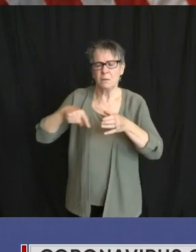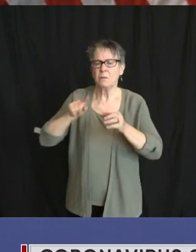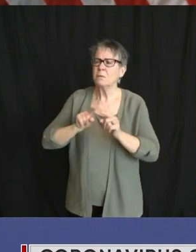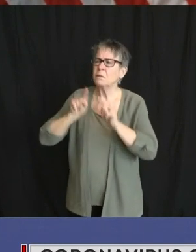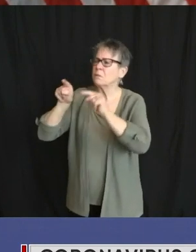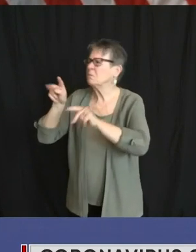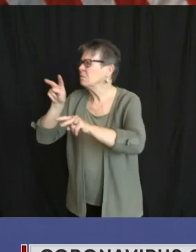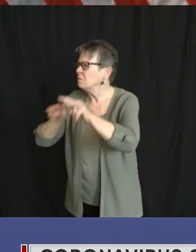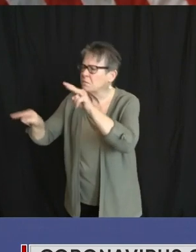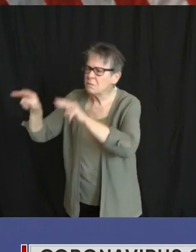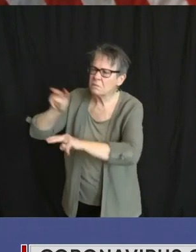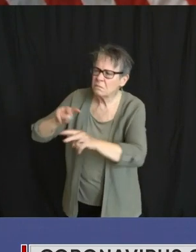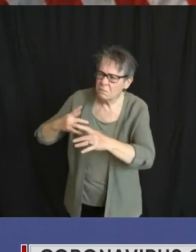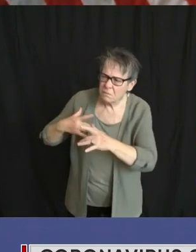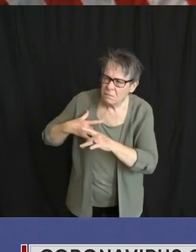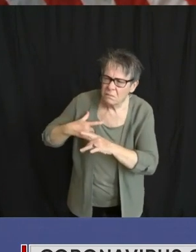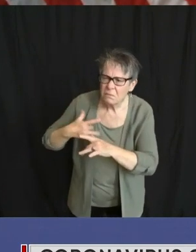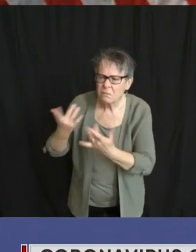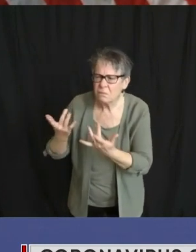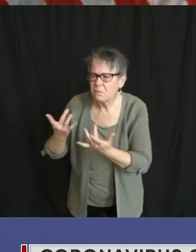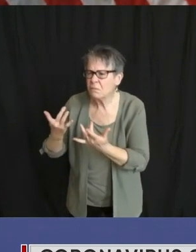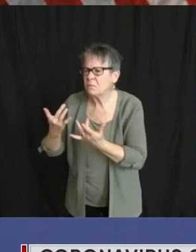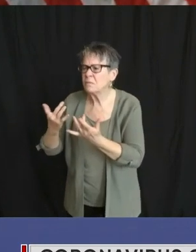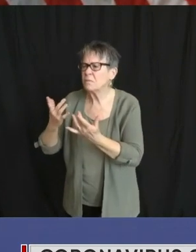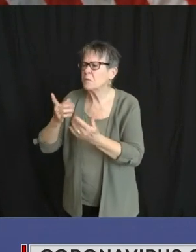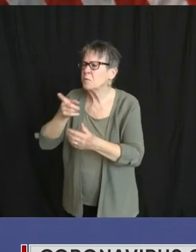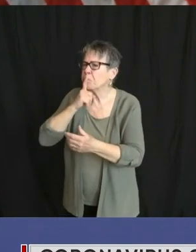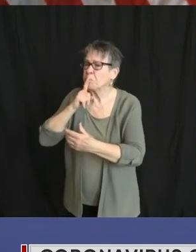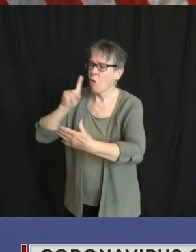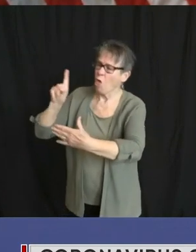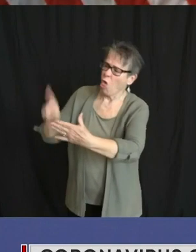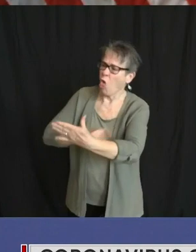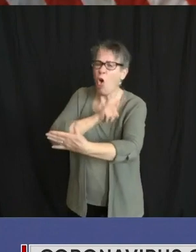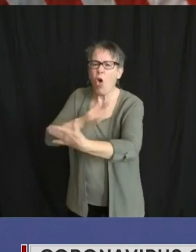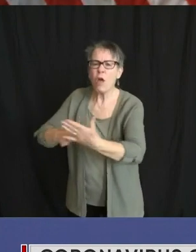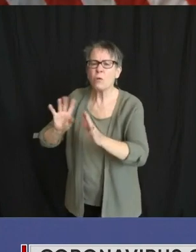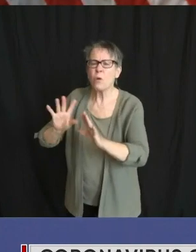REASON.